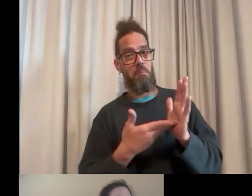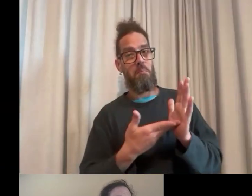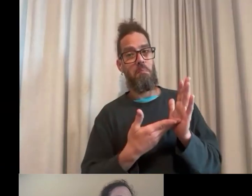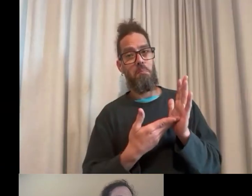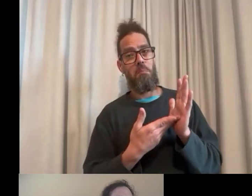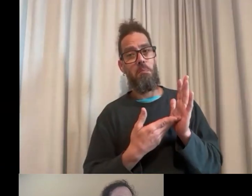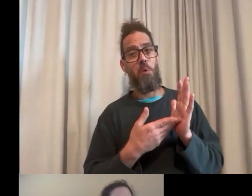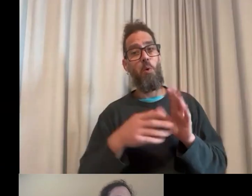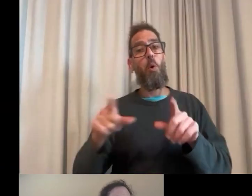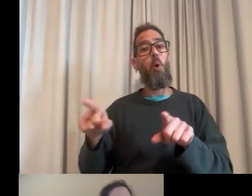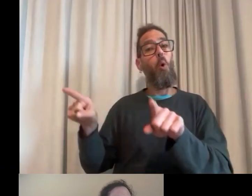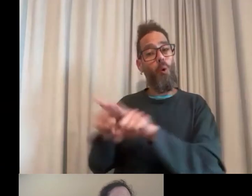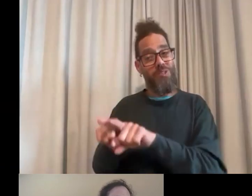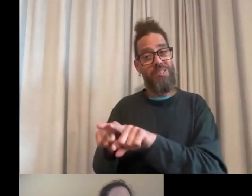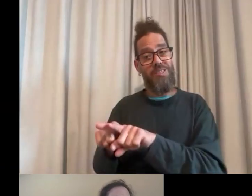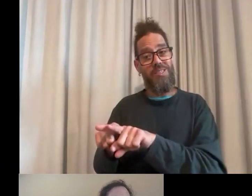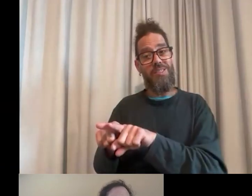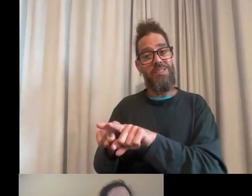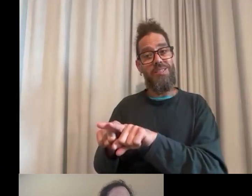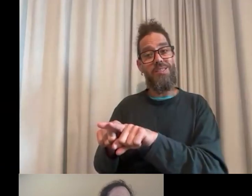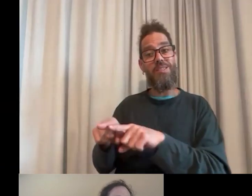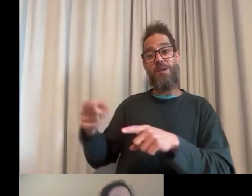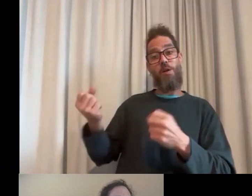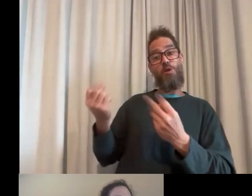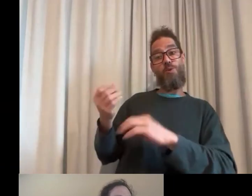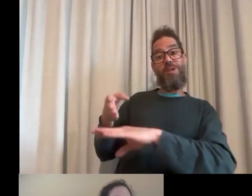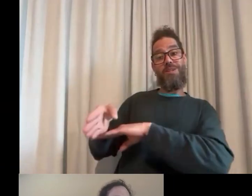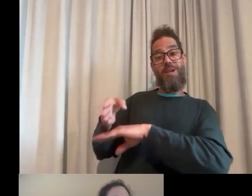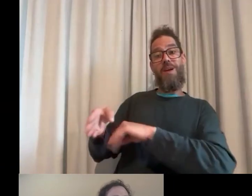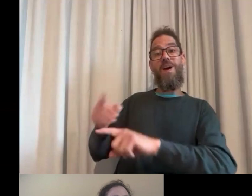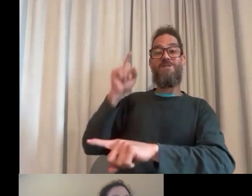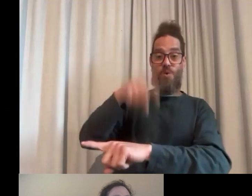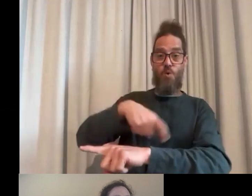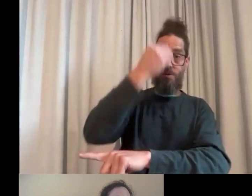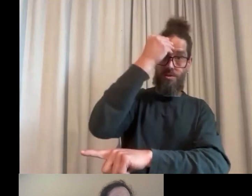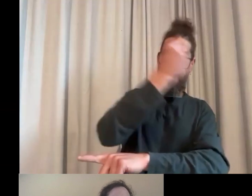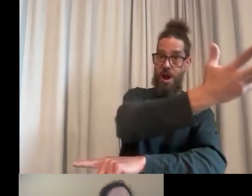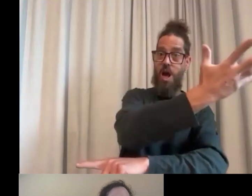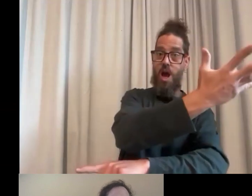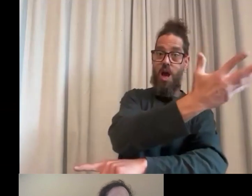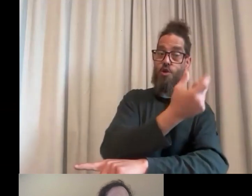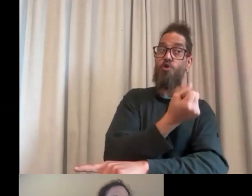of any non-conforming digital technologies and what your plans are to address those gaps.